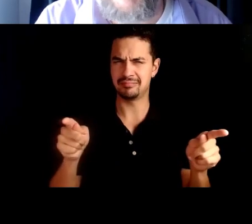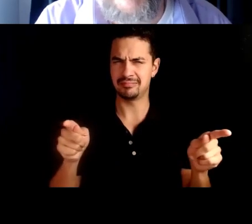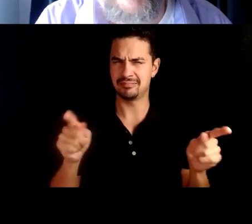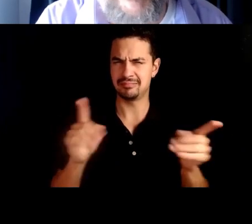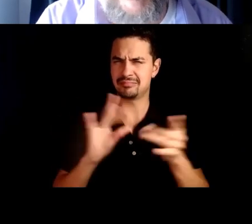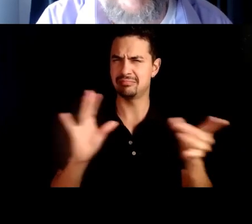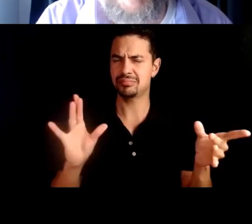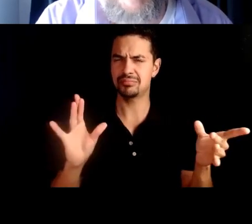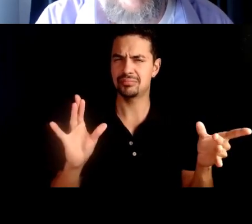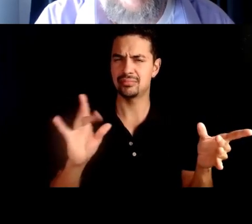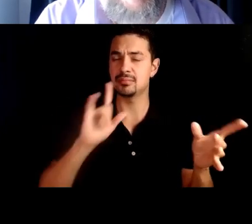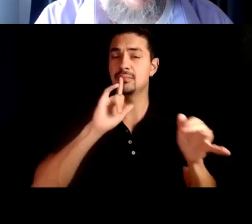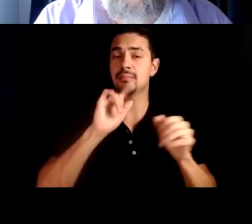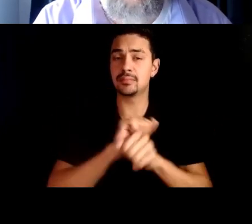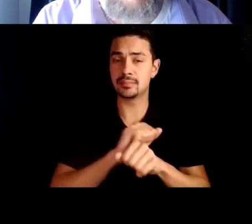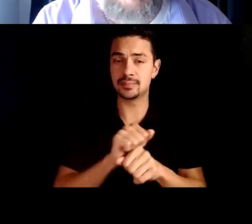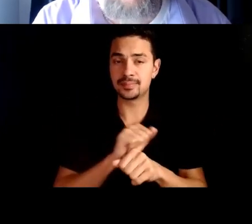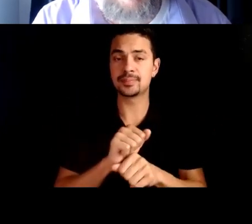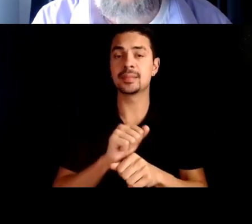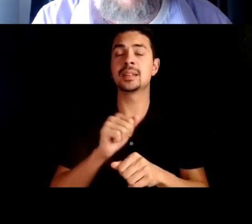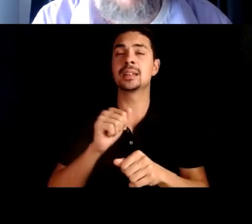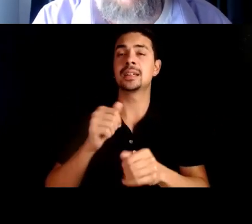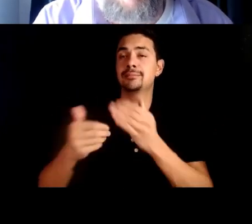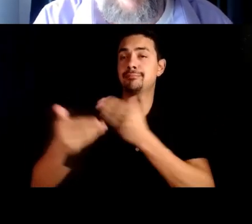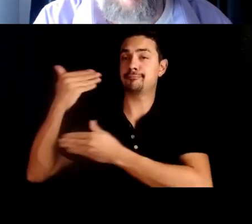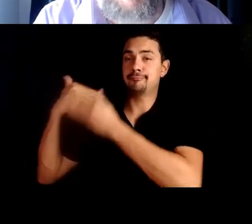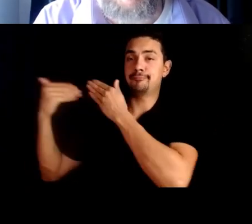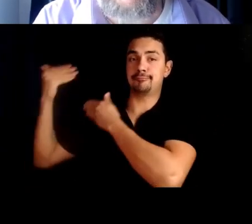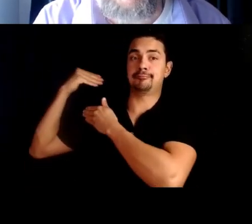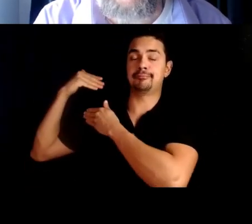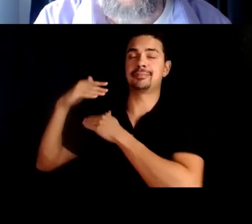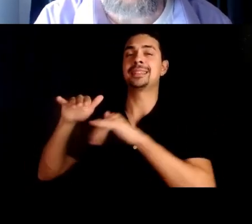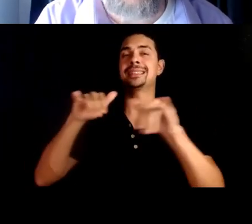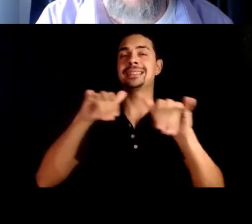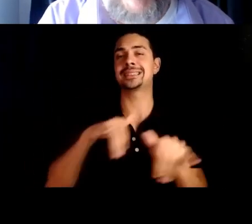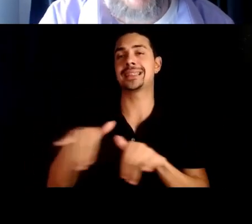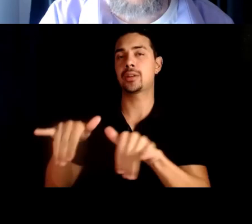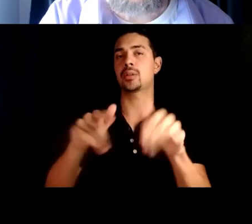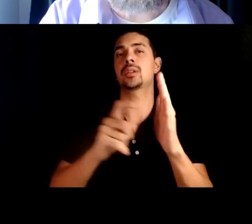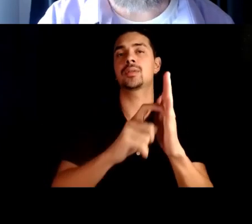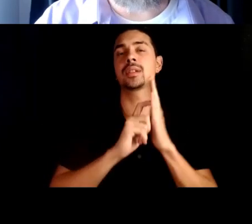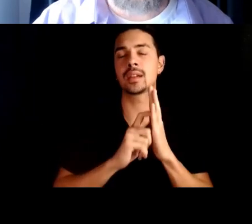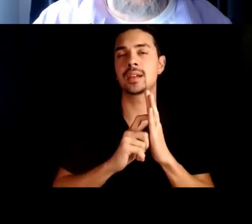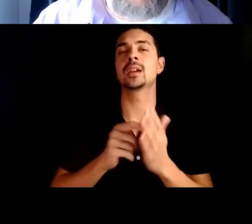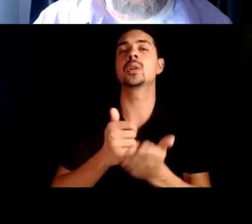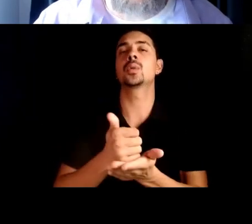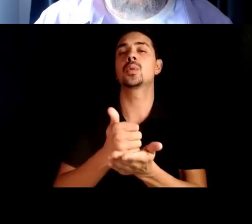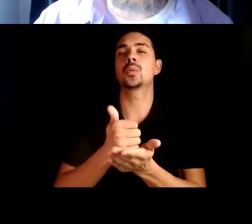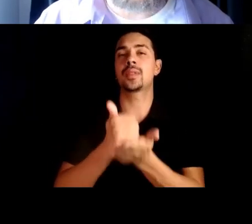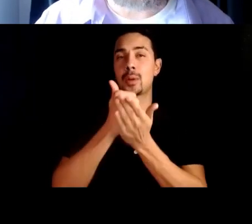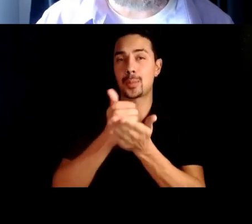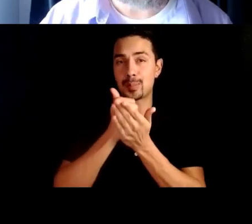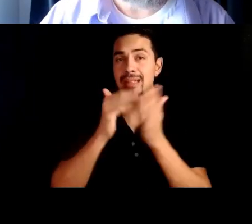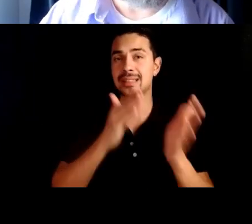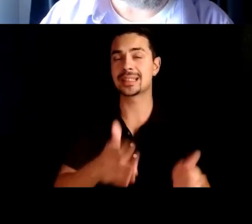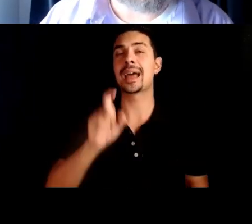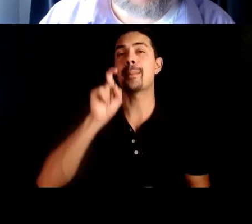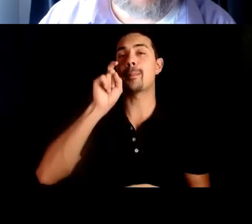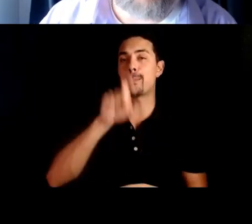with trans clients required therapists to intervene and approve basically a client